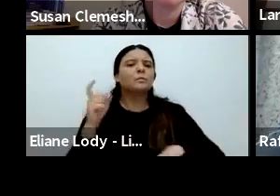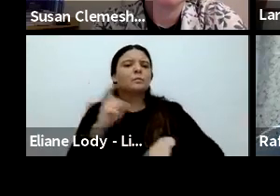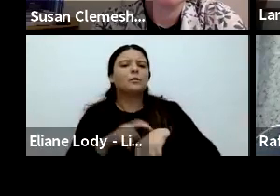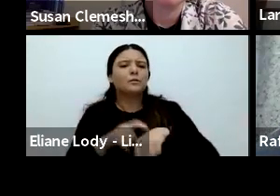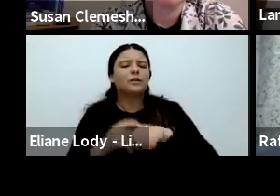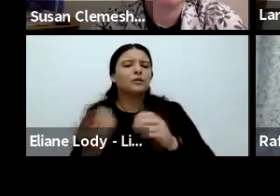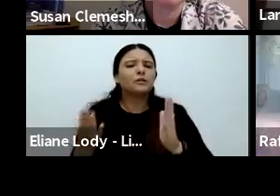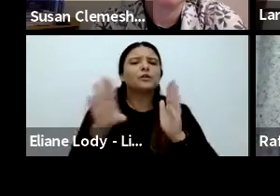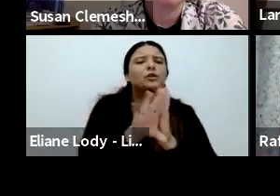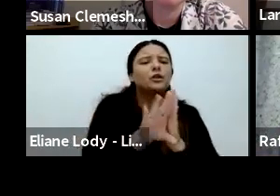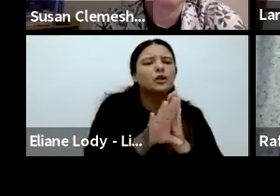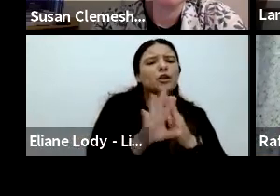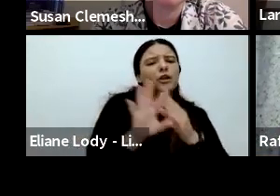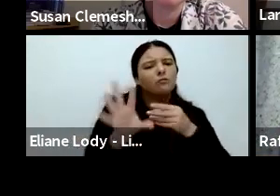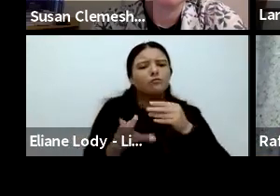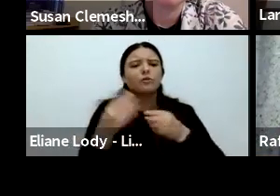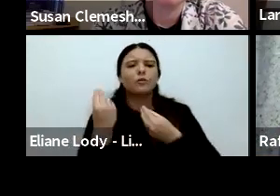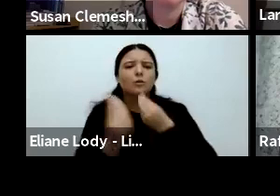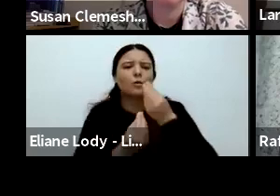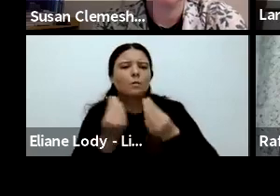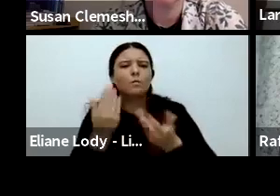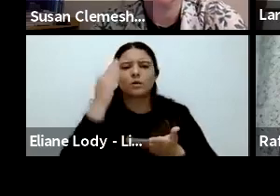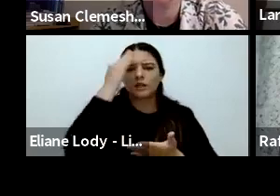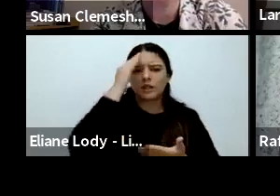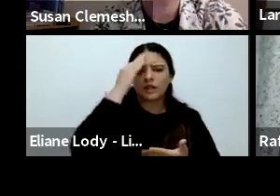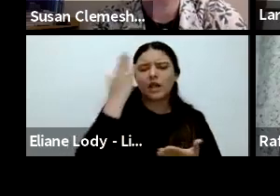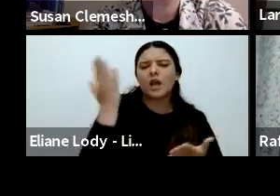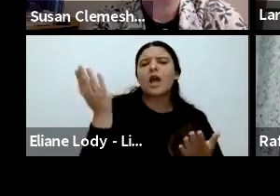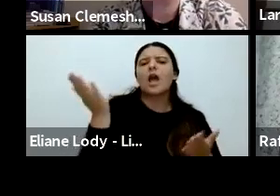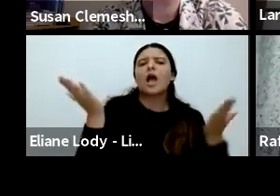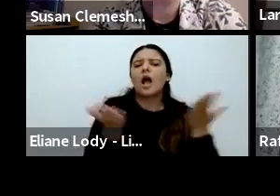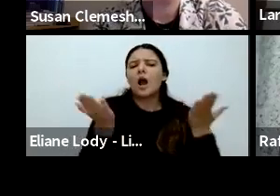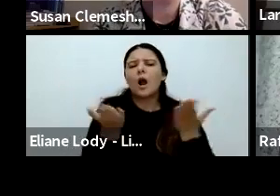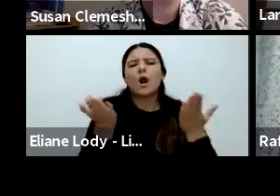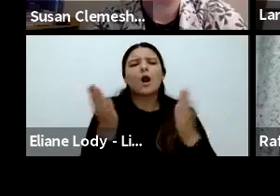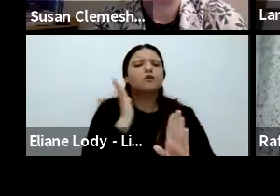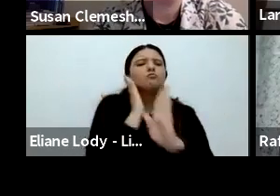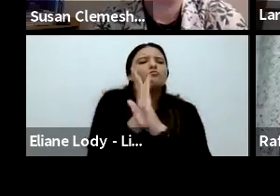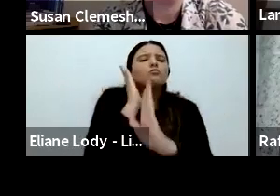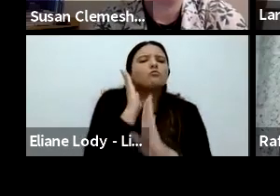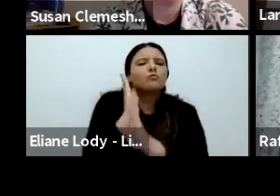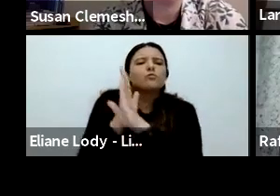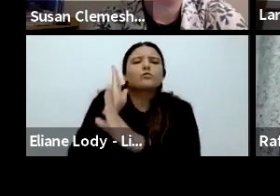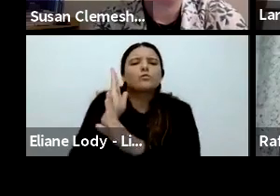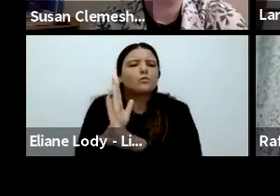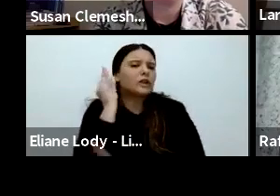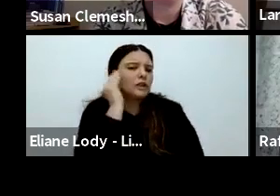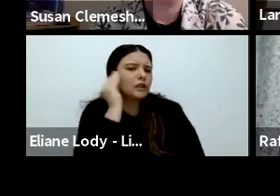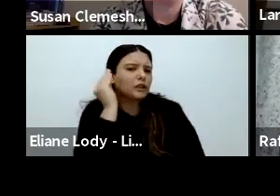trying to. I'm still at the level of trying still at the level of trying to figure it out. And that's why i continue to read